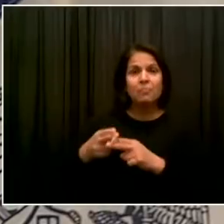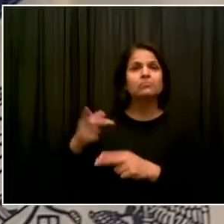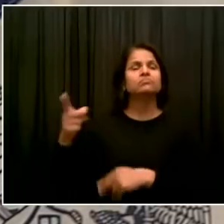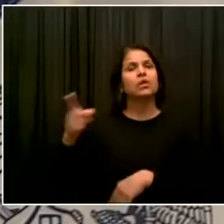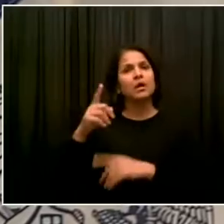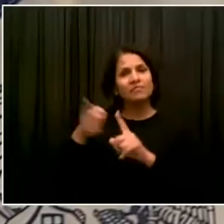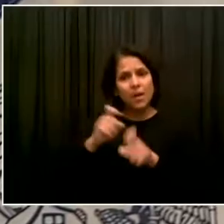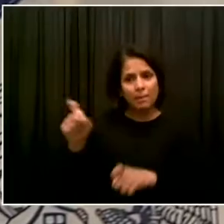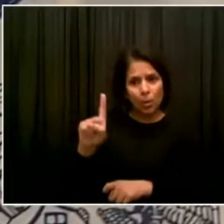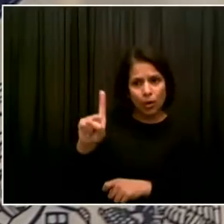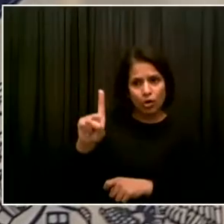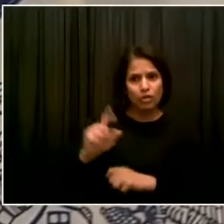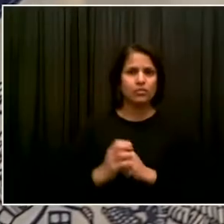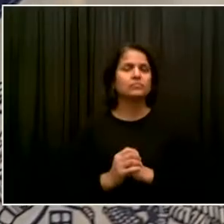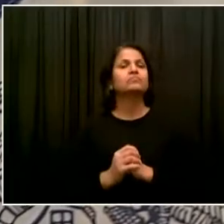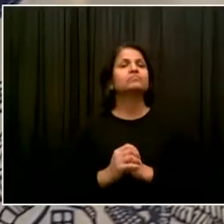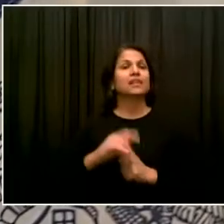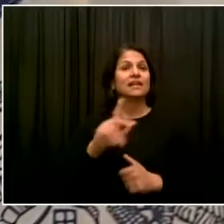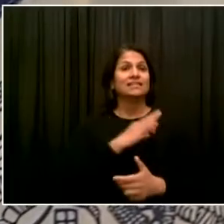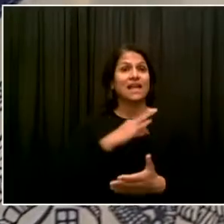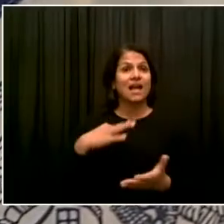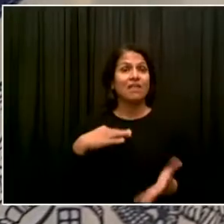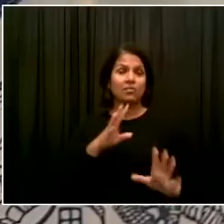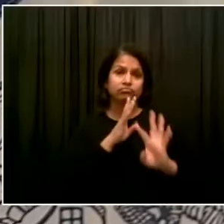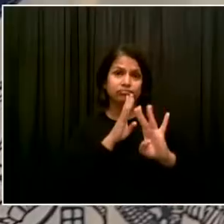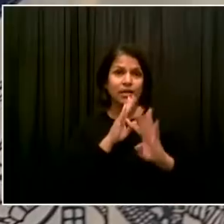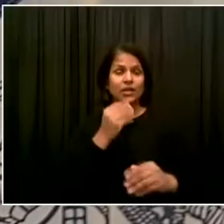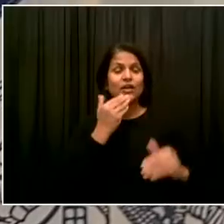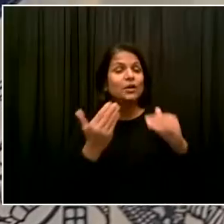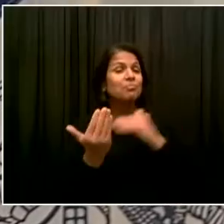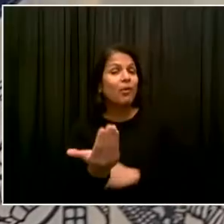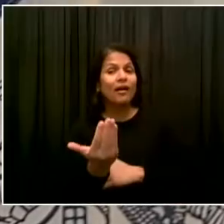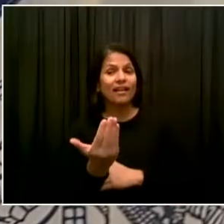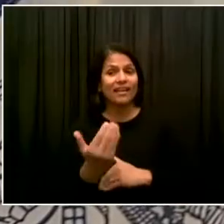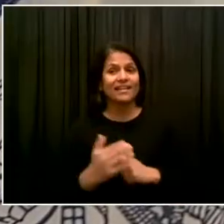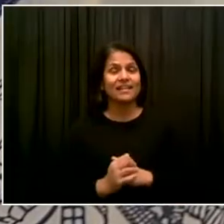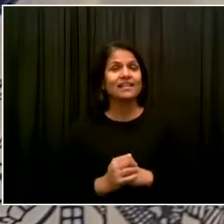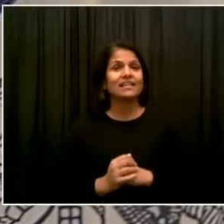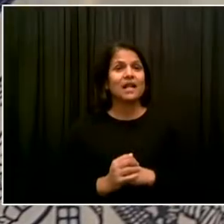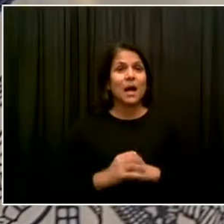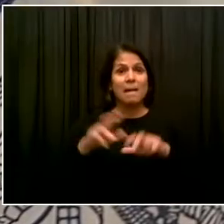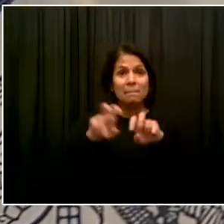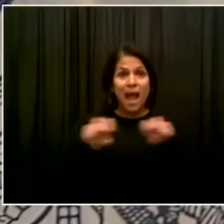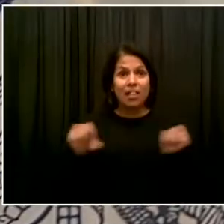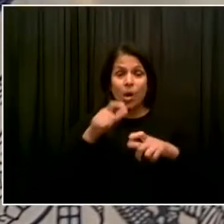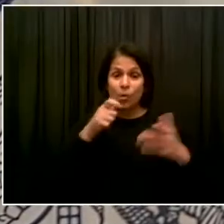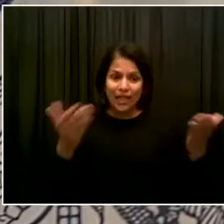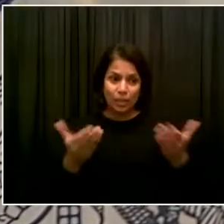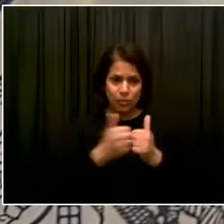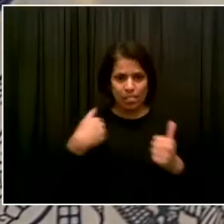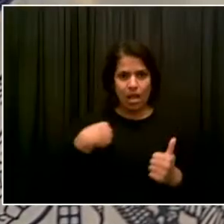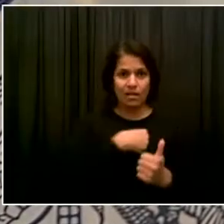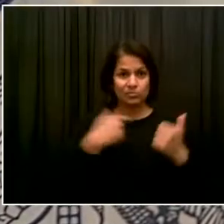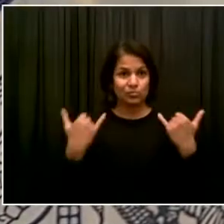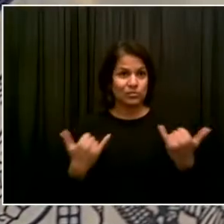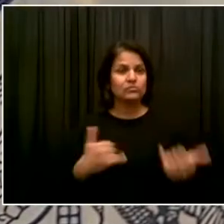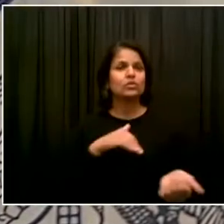WITH THAT, LET'S TURN TO OUR COLLEAGUES IN THE MEDIA. PLEASE LET ME KNOW THE NAME AND OUTLET OF EACH JOURNALIST.